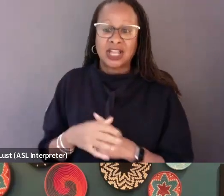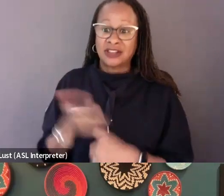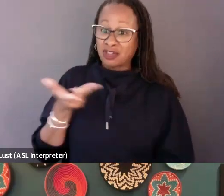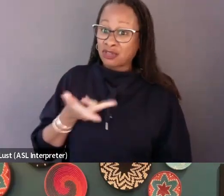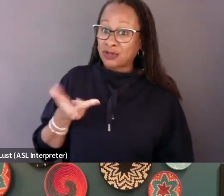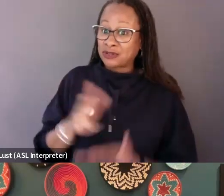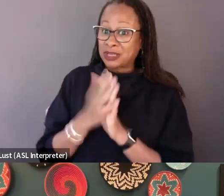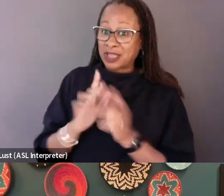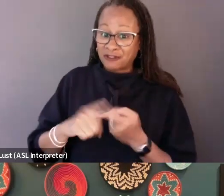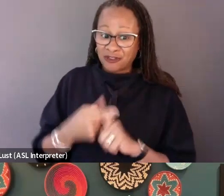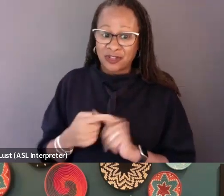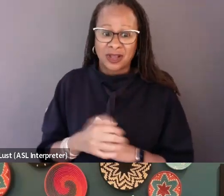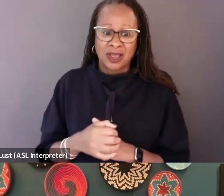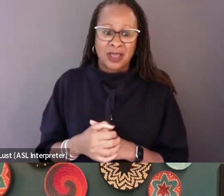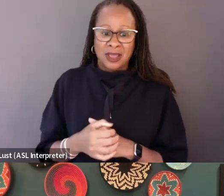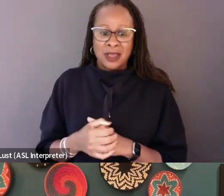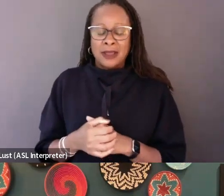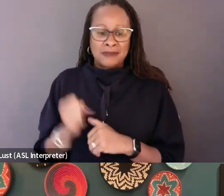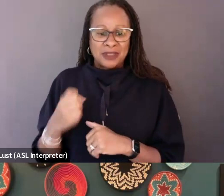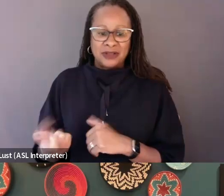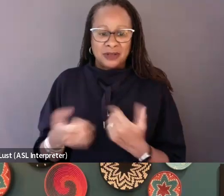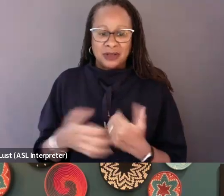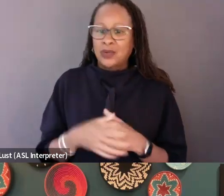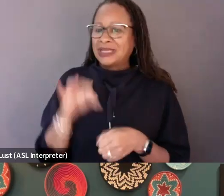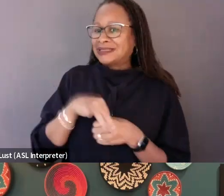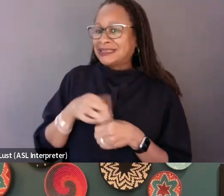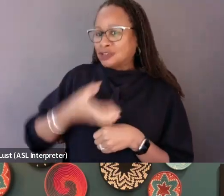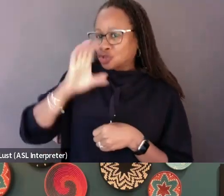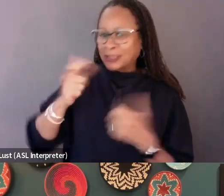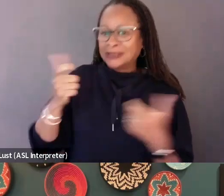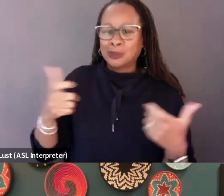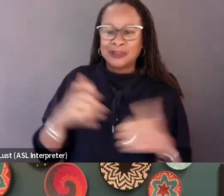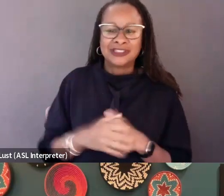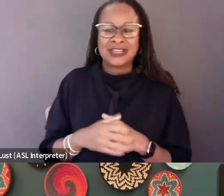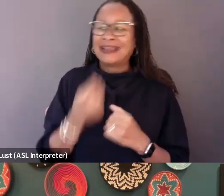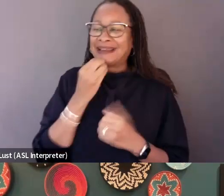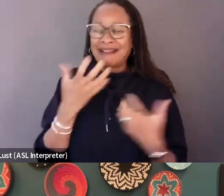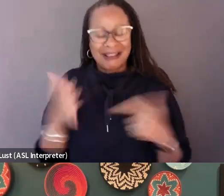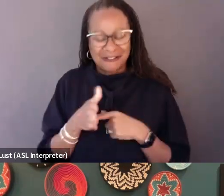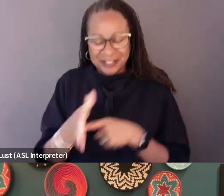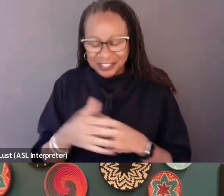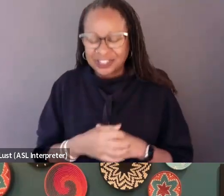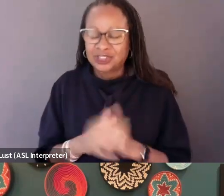we would basically drink copious amounts of whiskey, eat a lot of fish, where I would see them debate, argue,